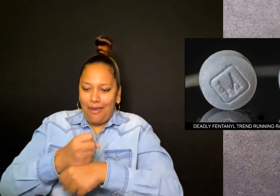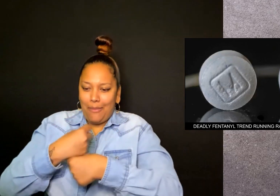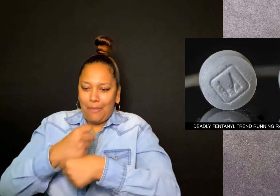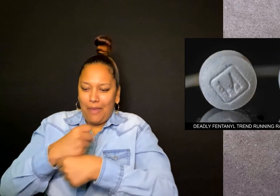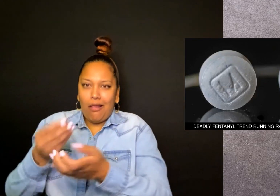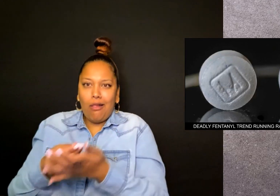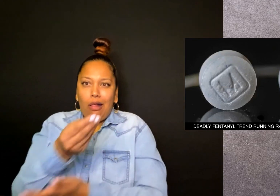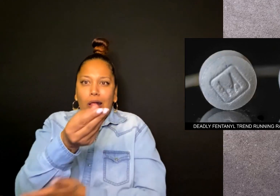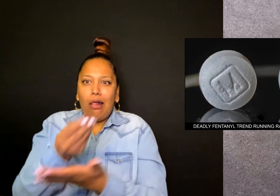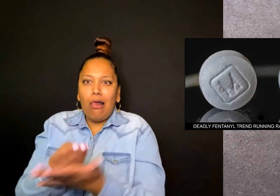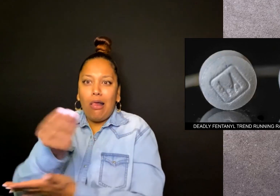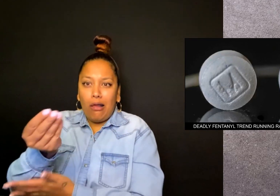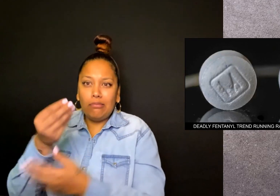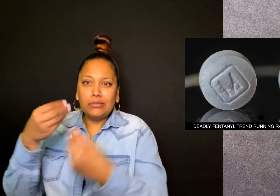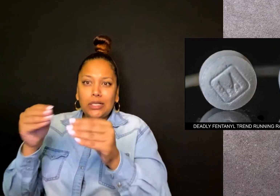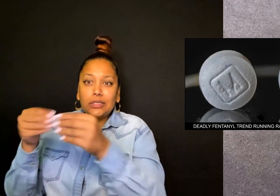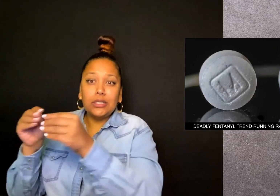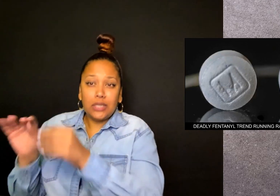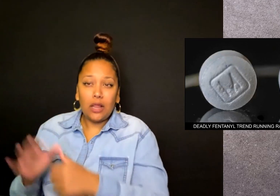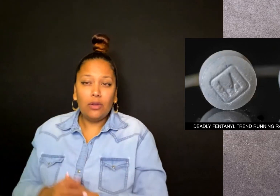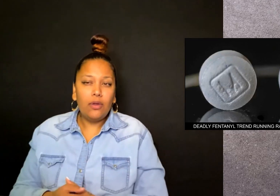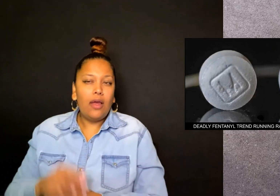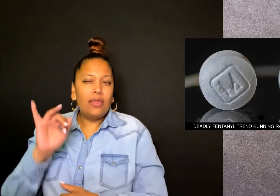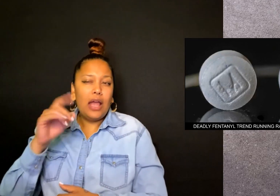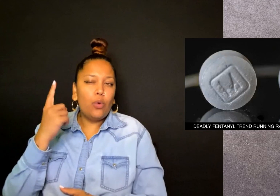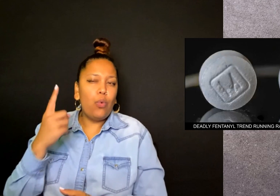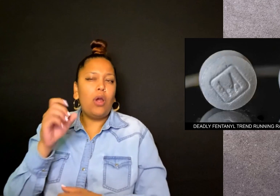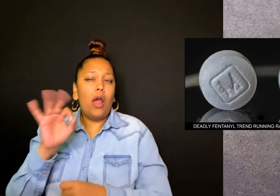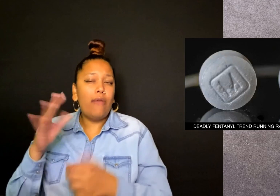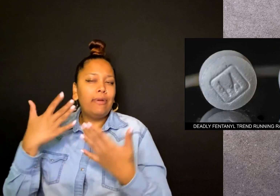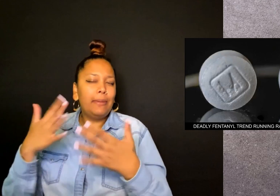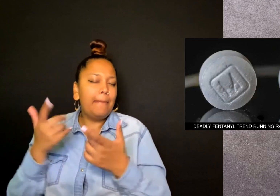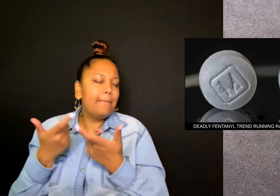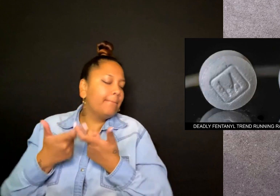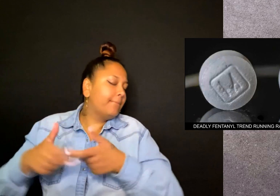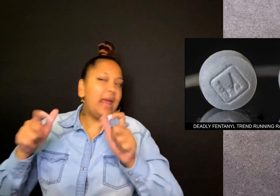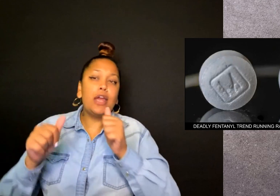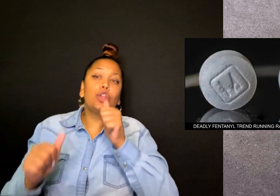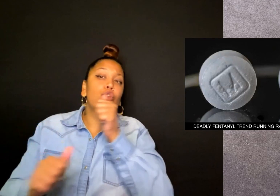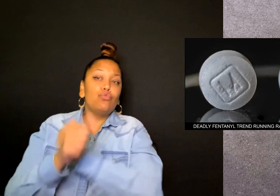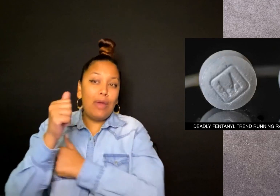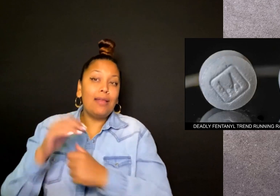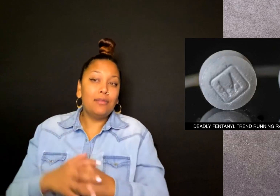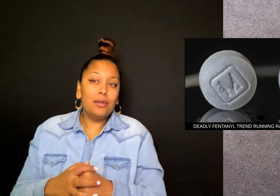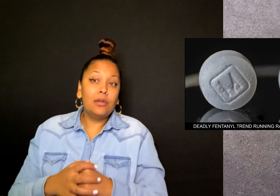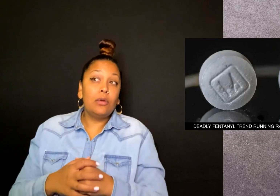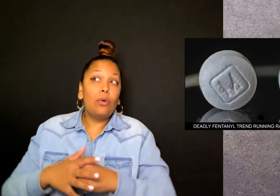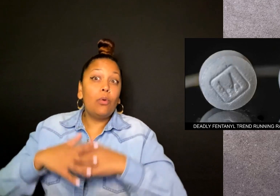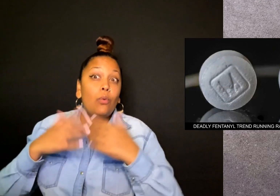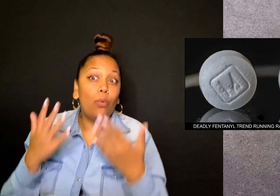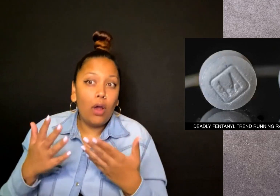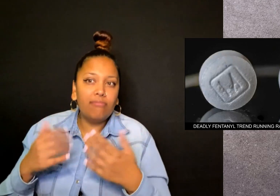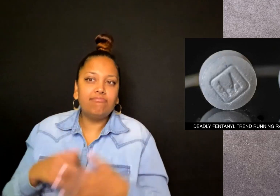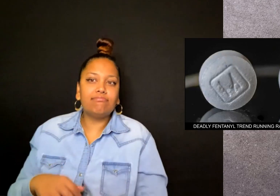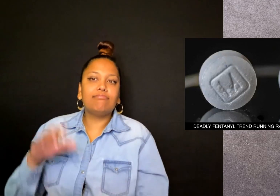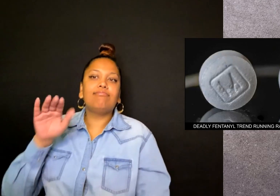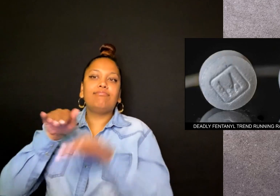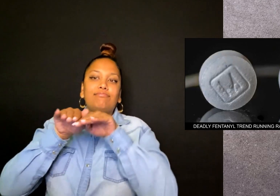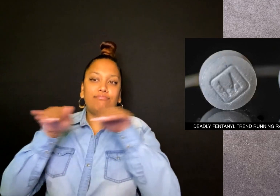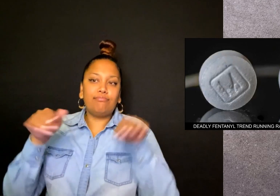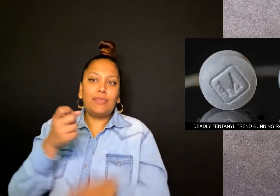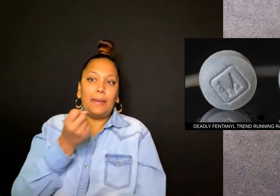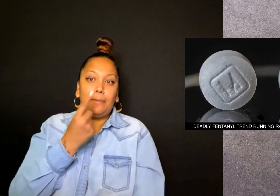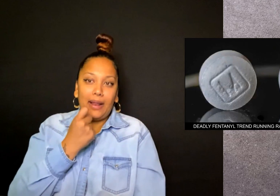the drug is easy to find and cheaply made but one of the biggest threats is counterfeit pills